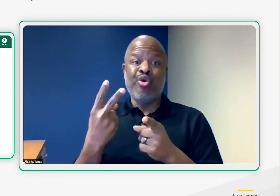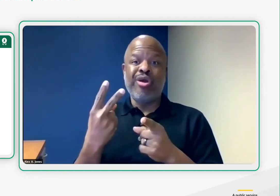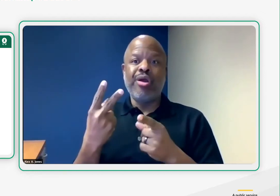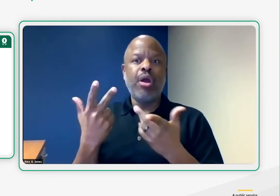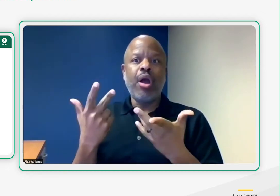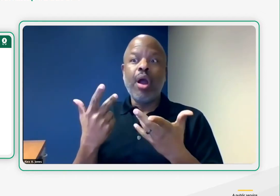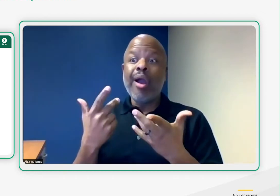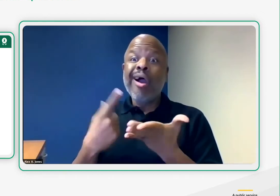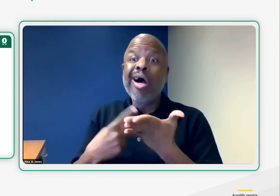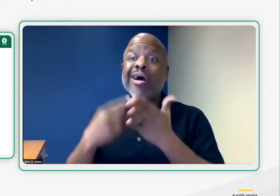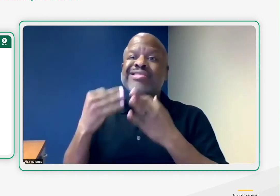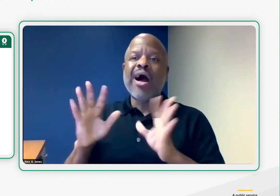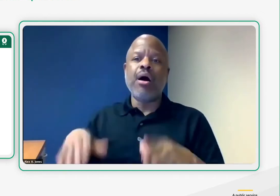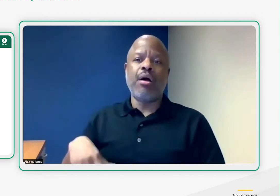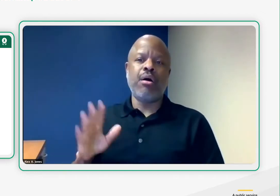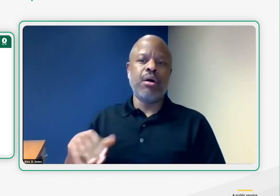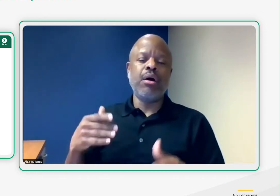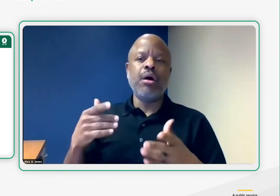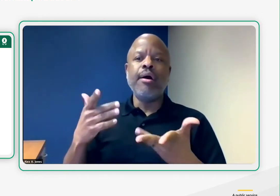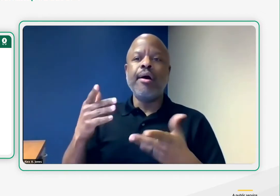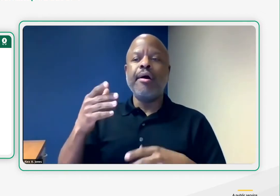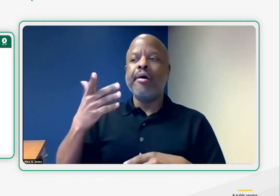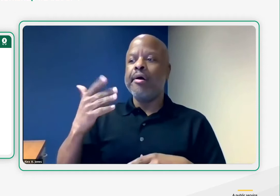#2 refers to decision avoidance.